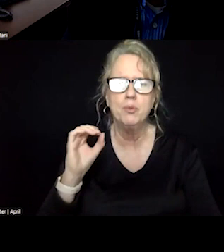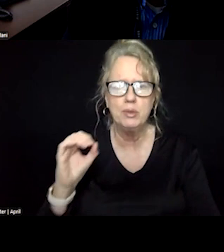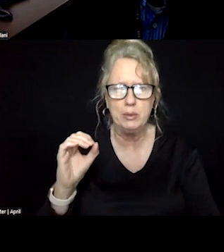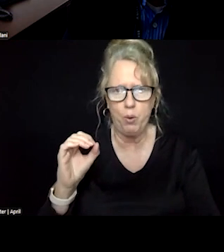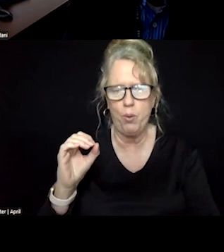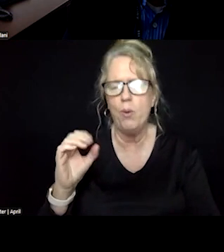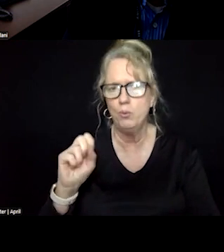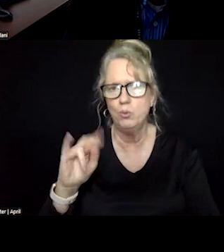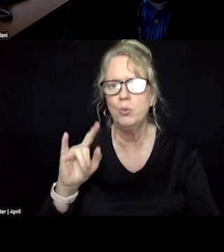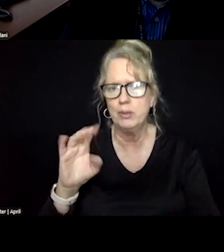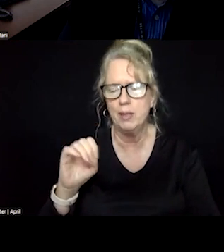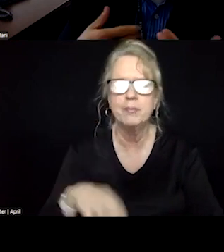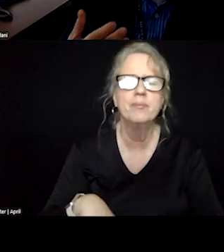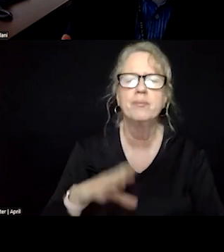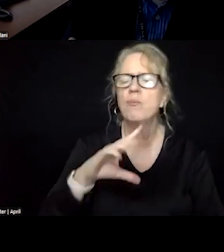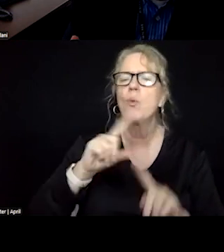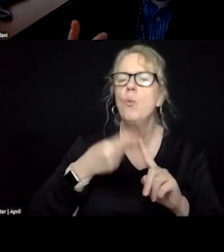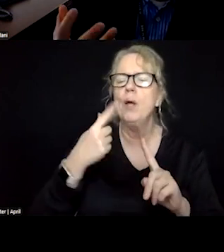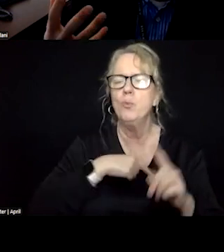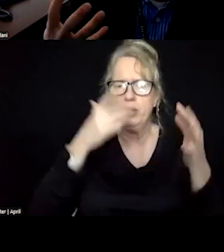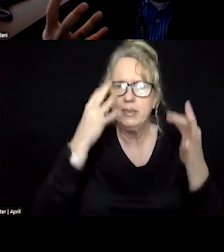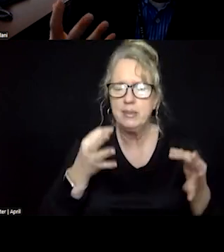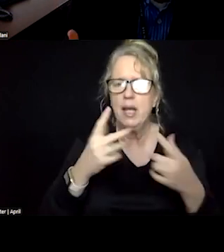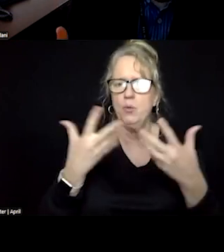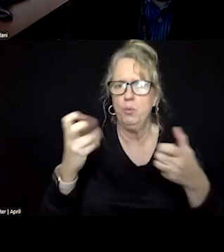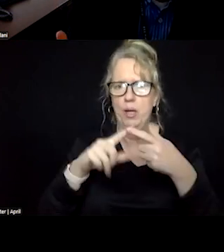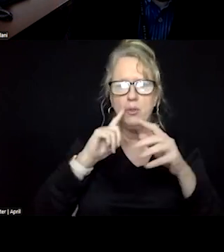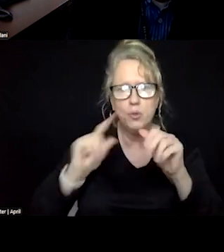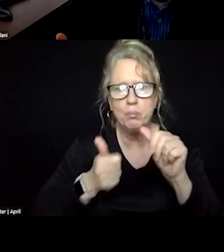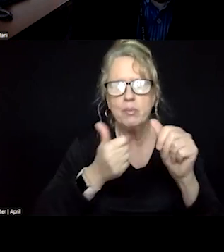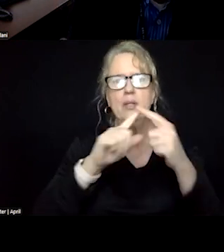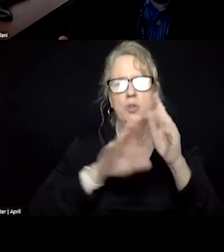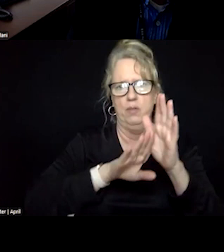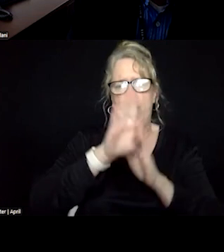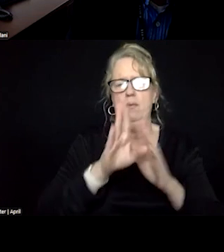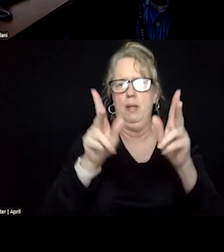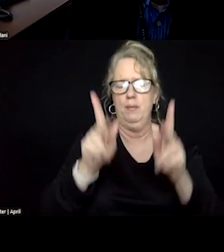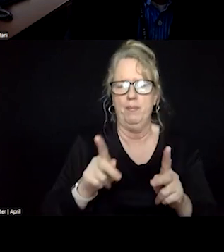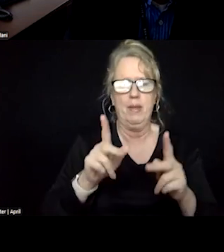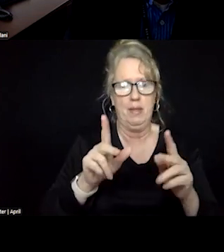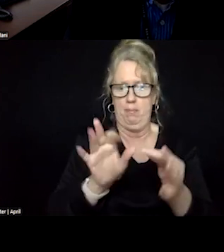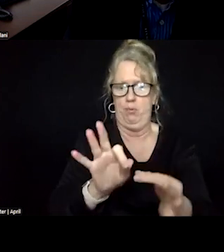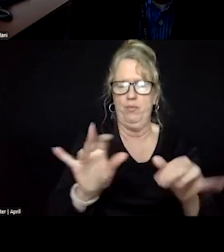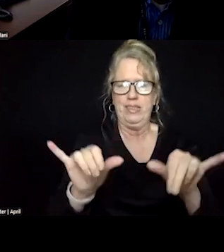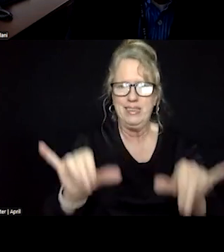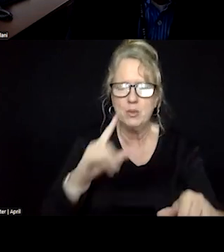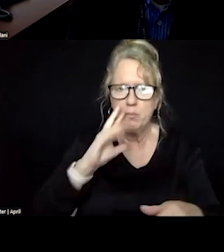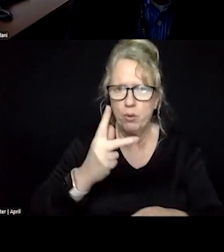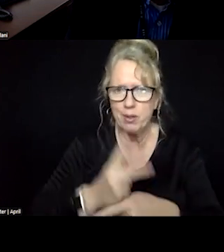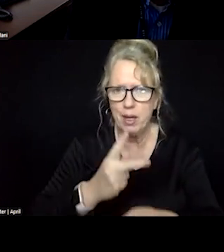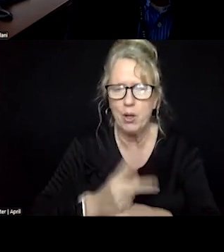WHEN WE DECIDED TO PURSUE DEVELOPING THIS PERFECT SYSTEM OF CARE, HENRY